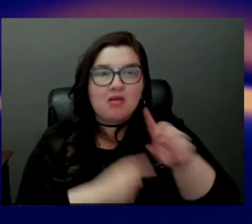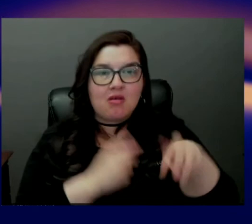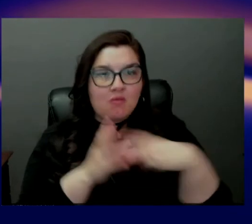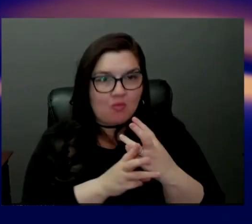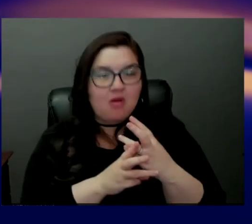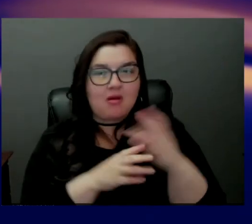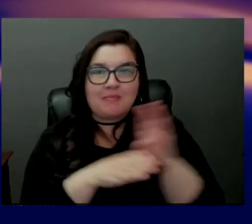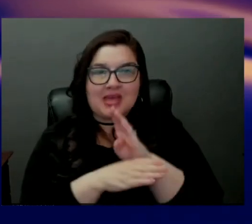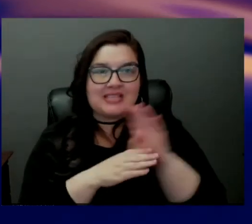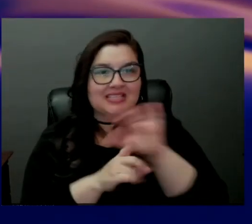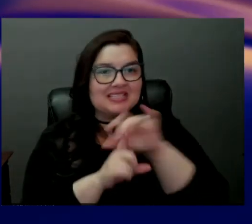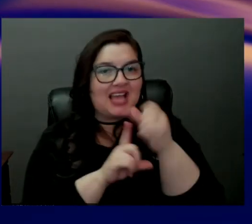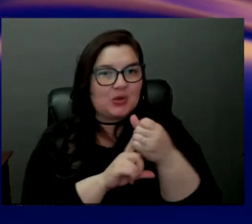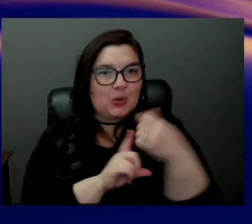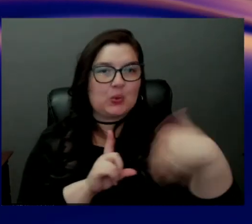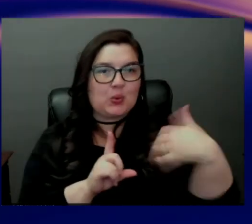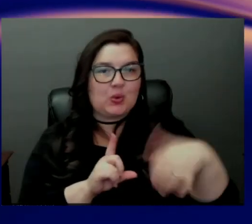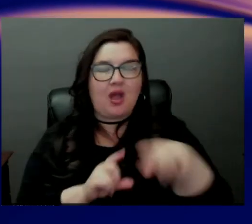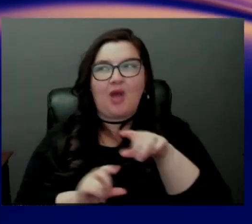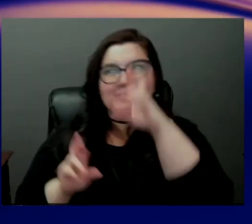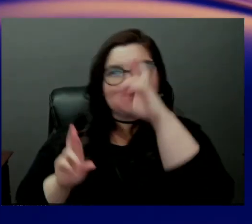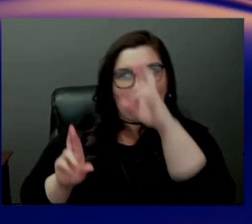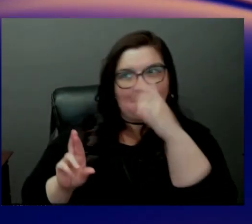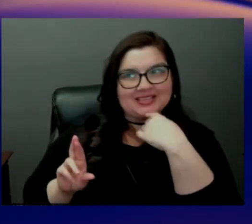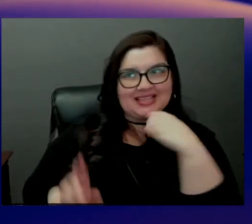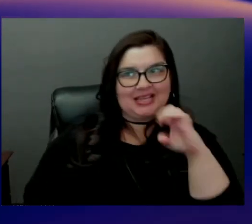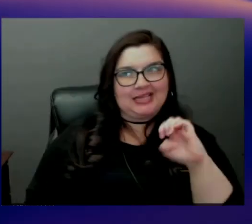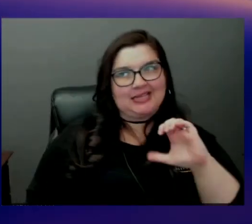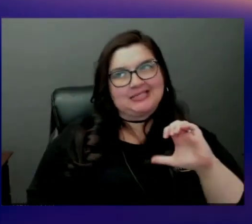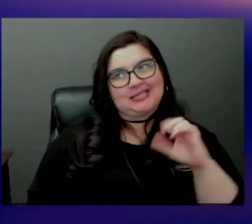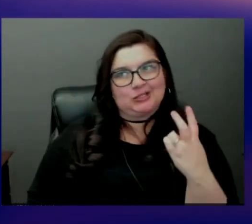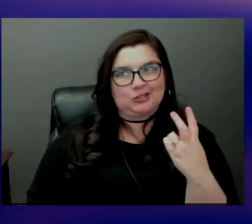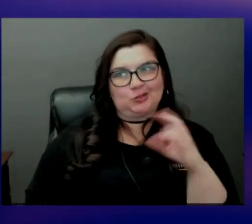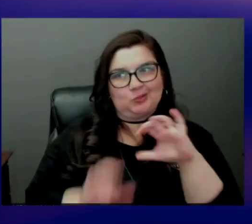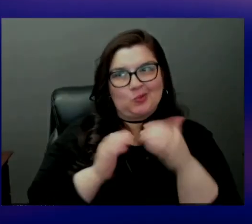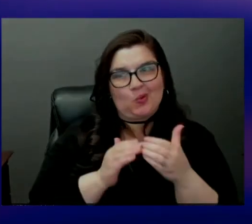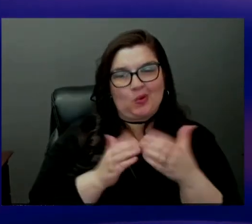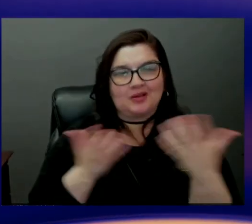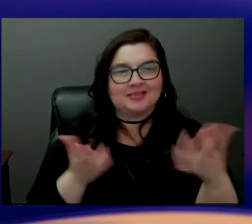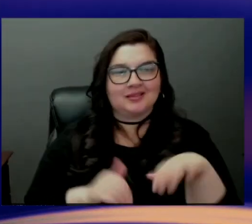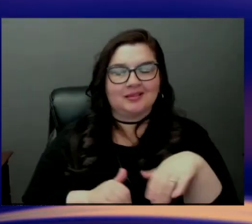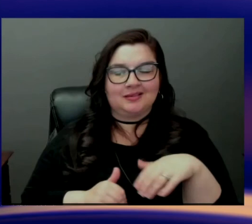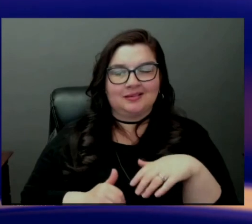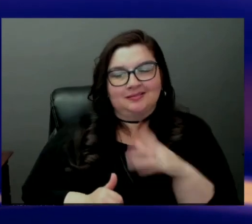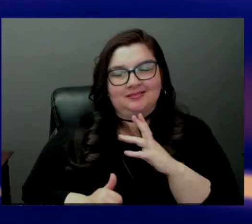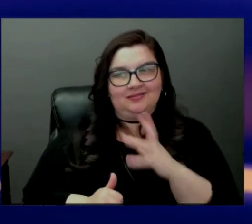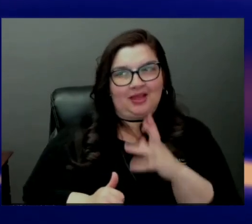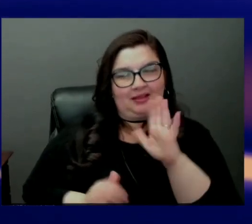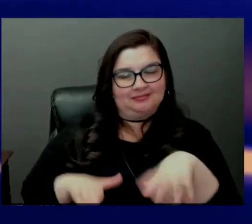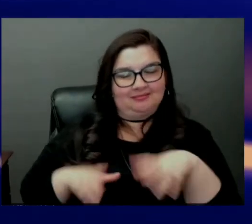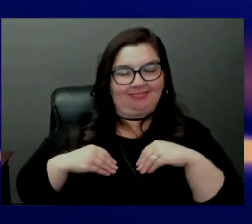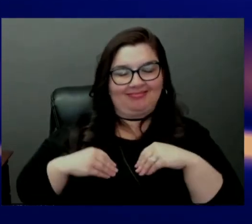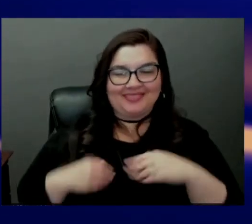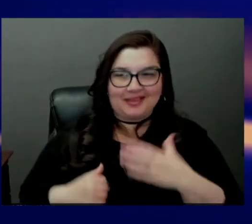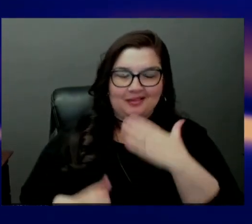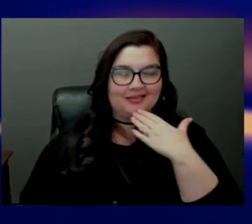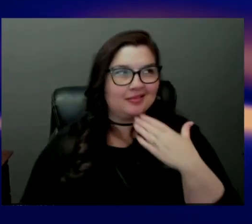How biased, I was hoping you were gonna say an EC2 course. I'll let you off the hook. Thanks Steve. [AM] Wow. - I'm just happy